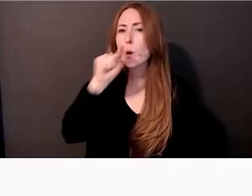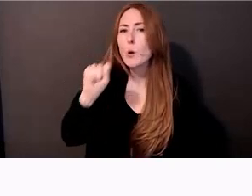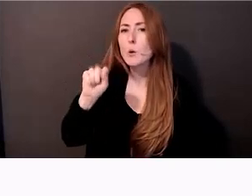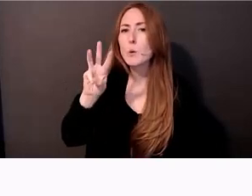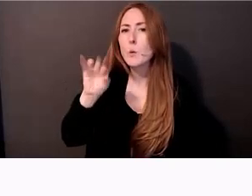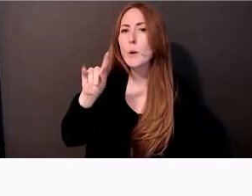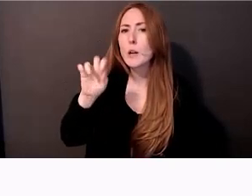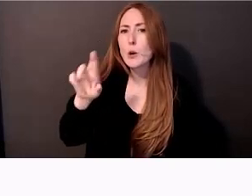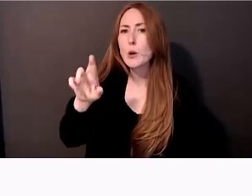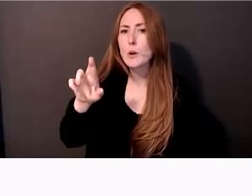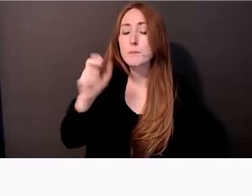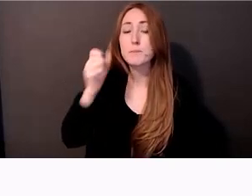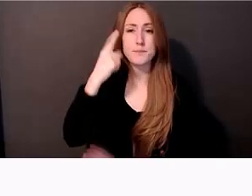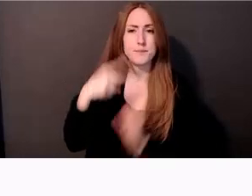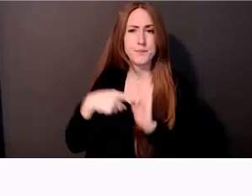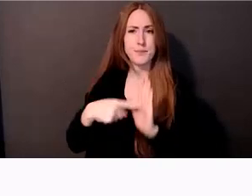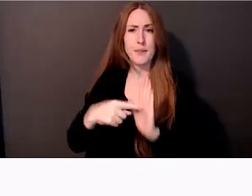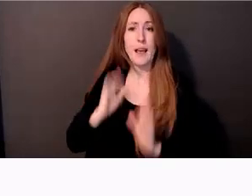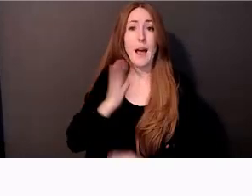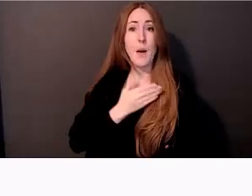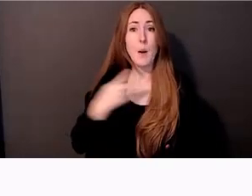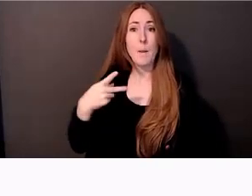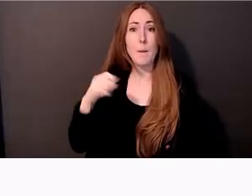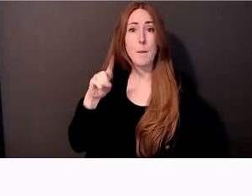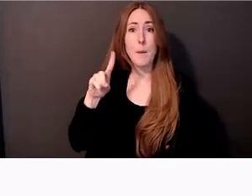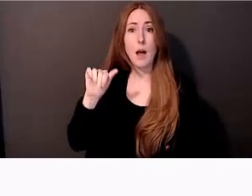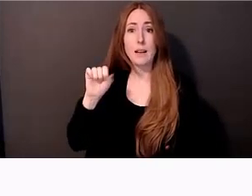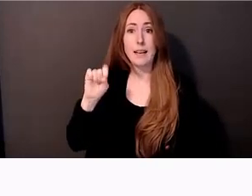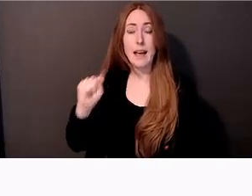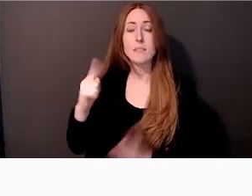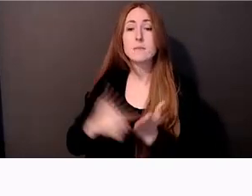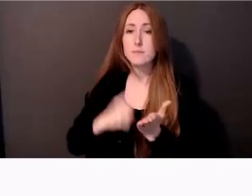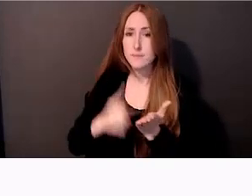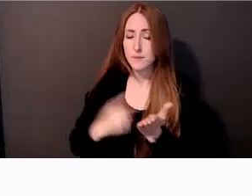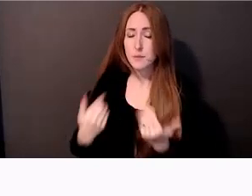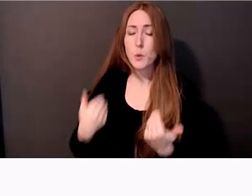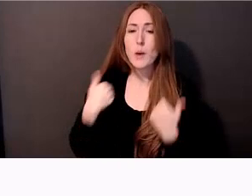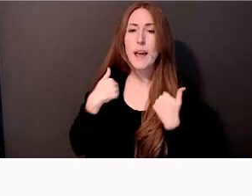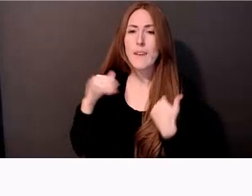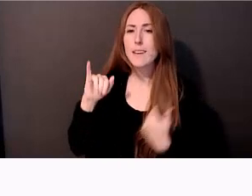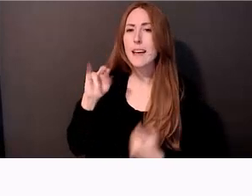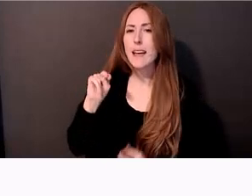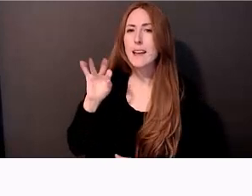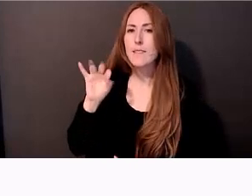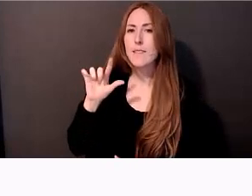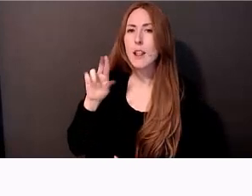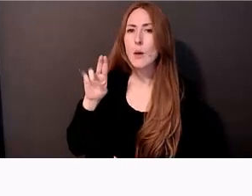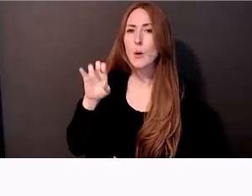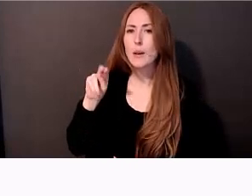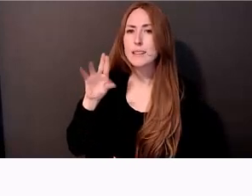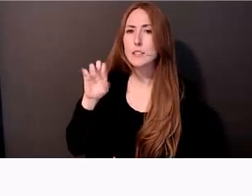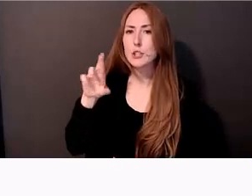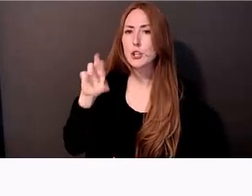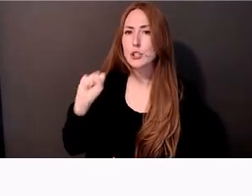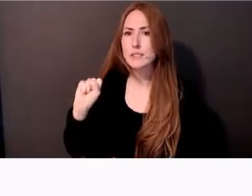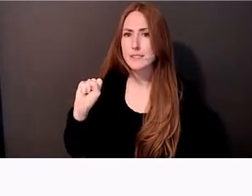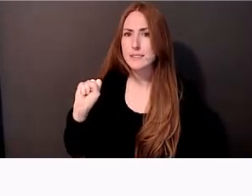sometimes we have influencers that we will cite on not only our social media. That gains more traction.